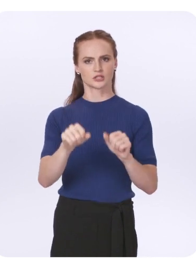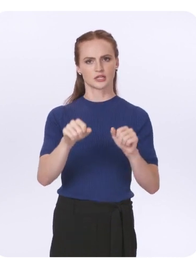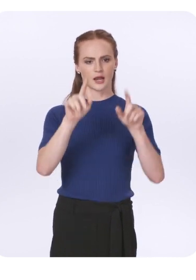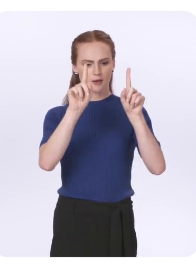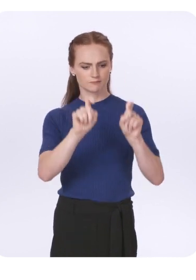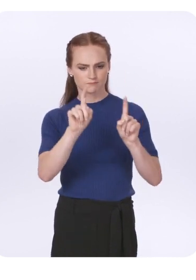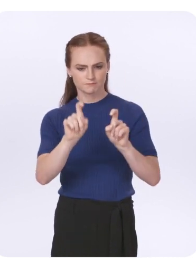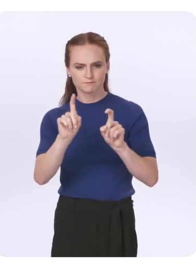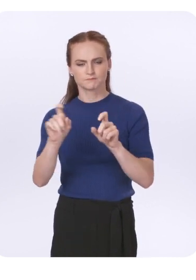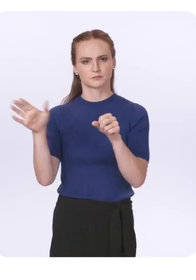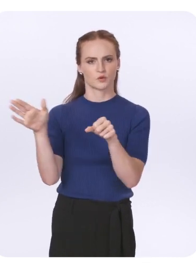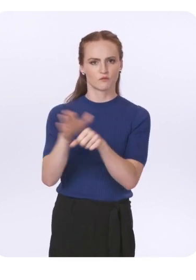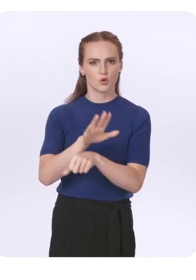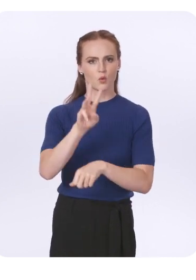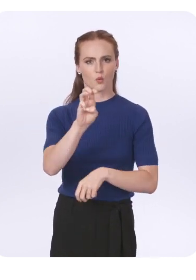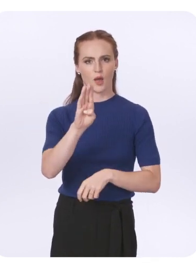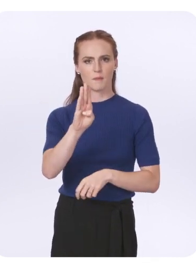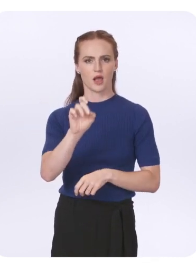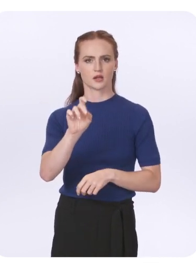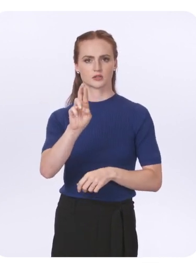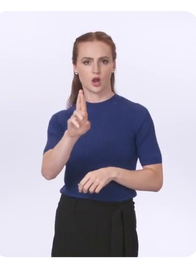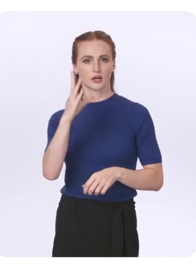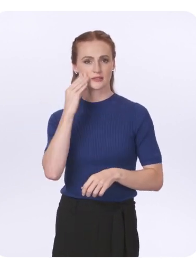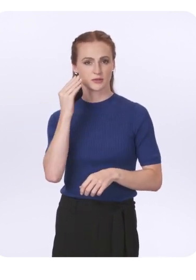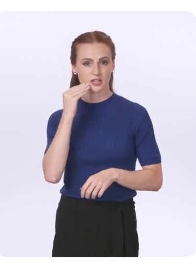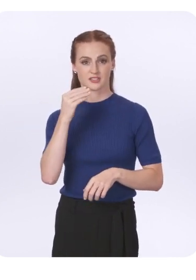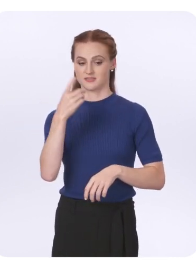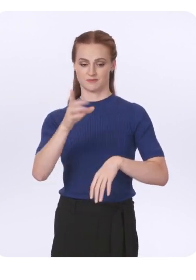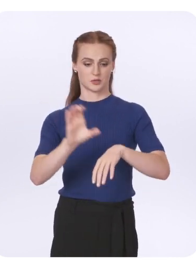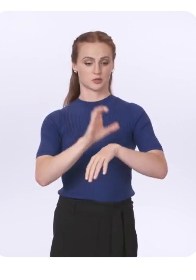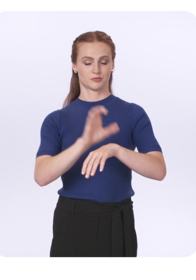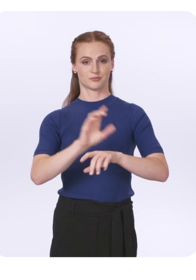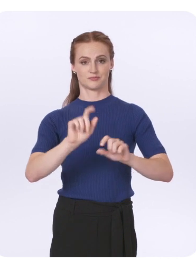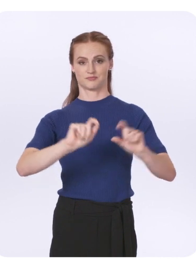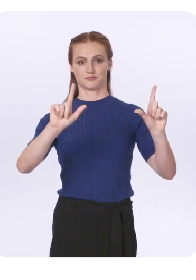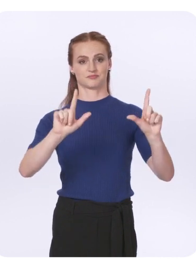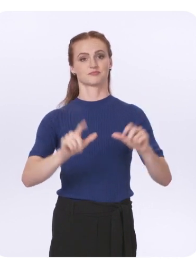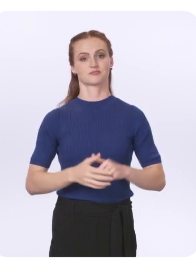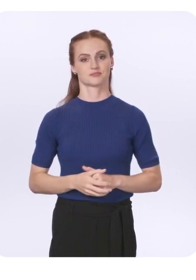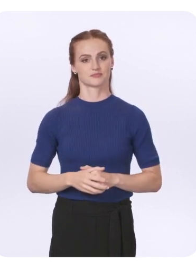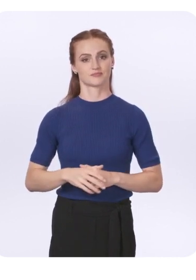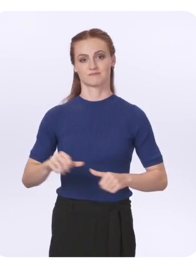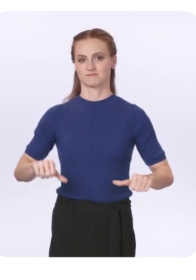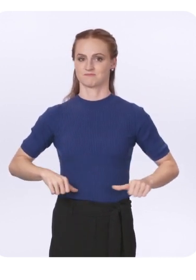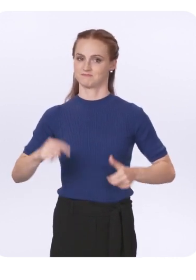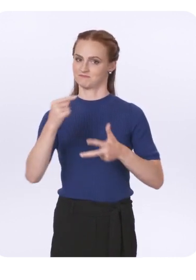Boasting features like Six Degrees of Freedom emulated transform control for headsets and controllers,